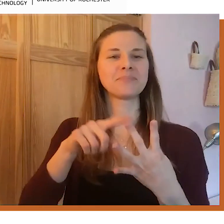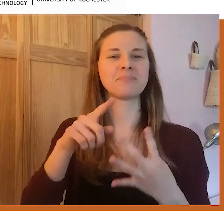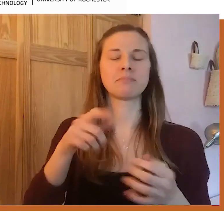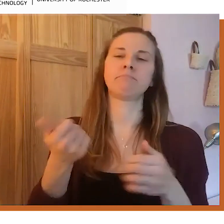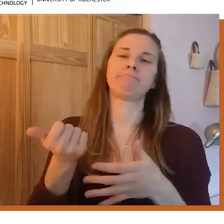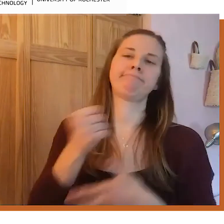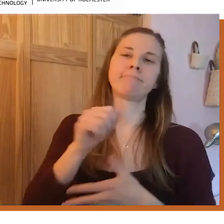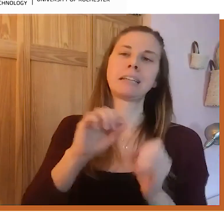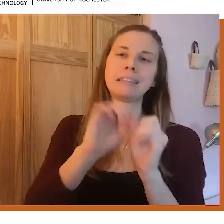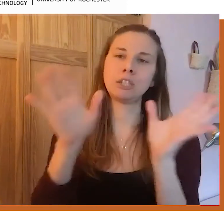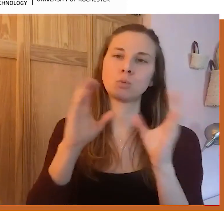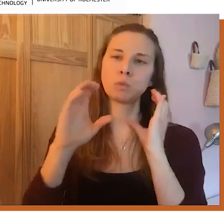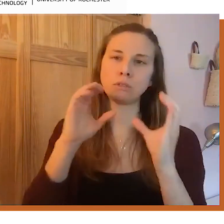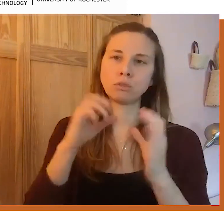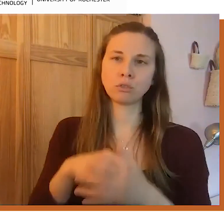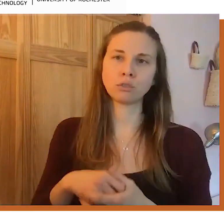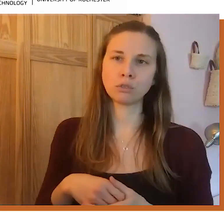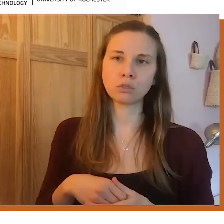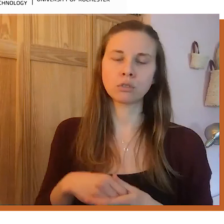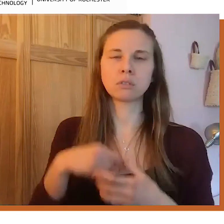My second tip is to prioritize clear communication.